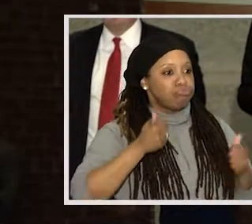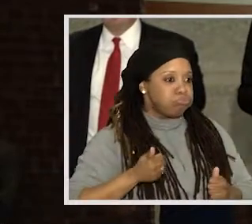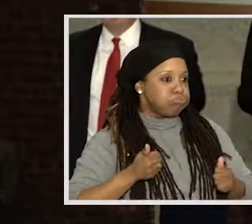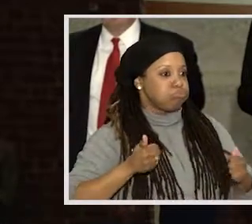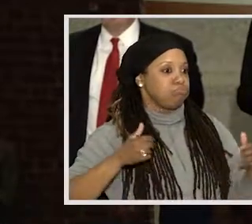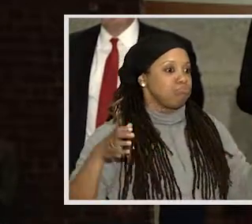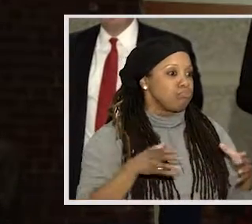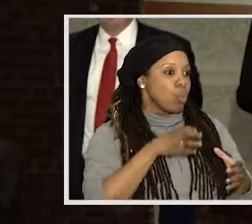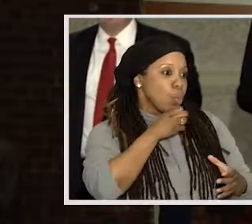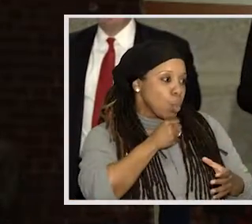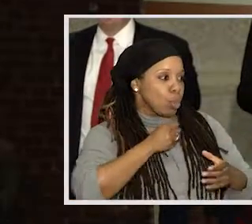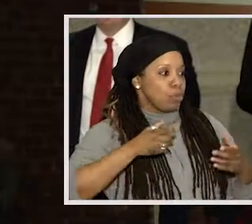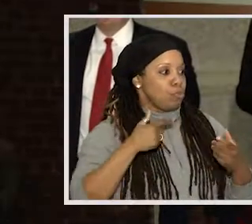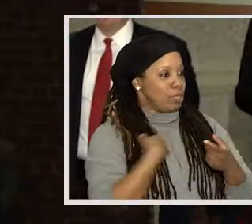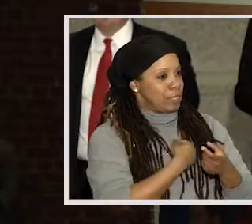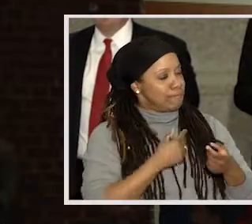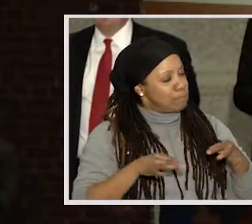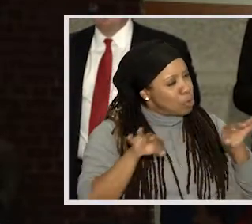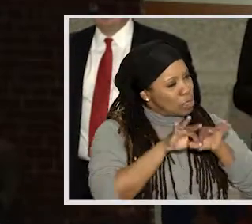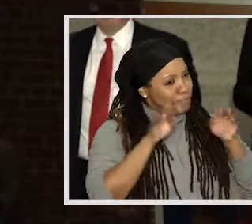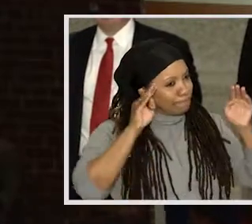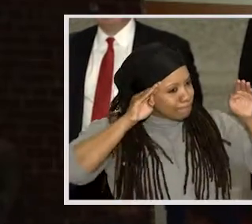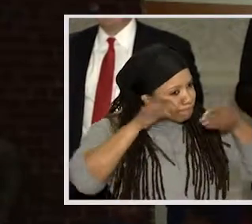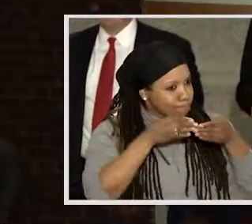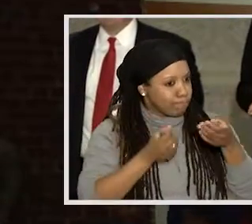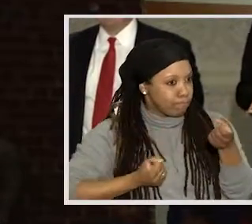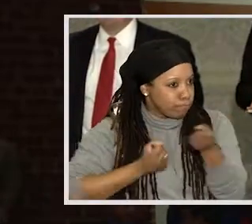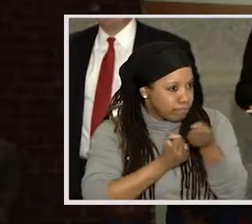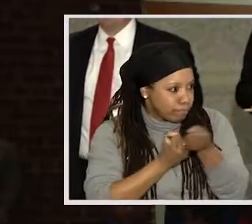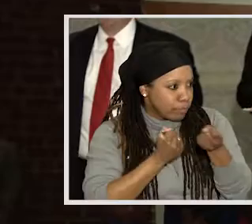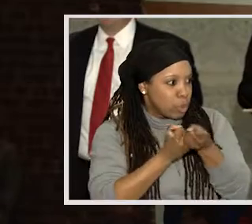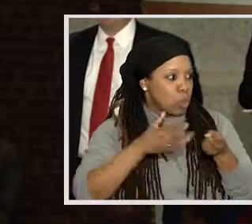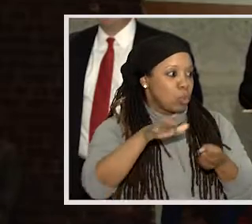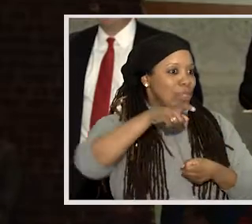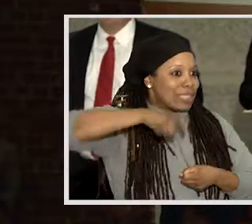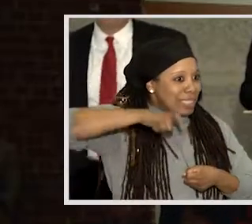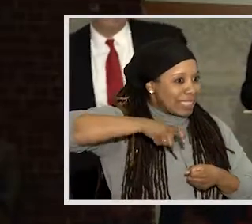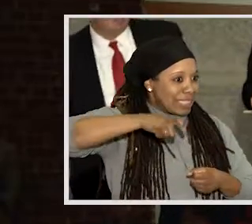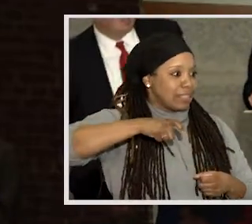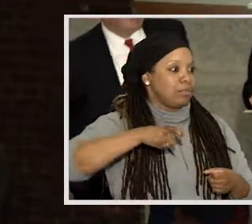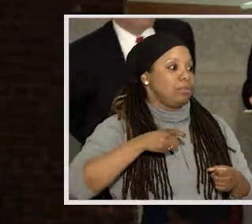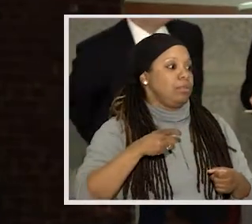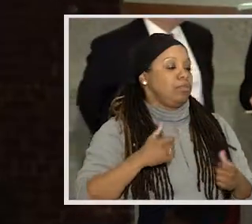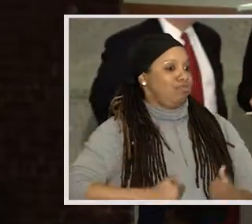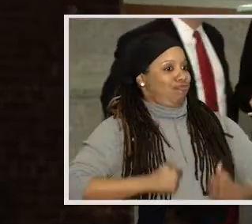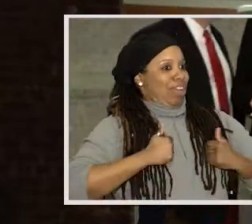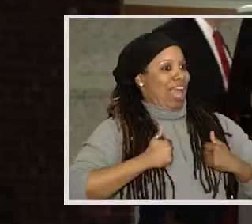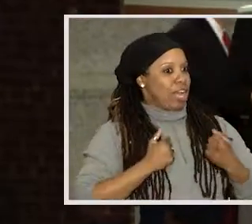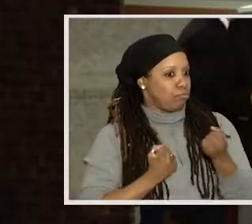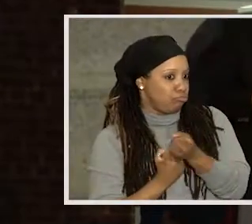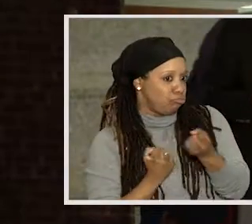VULNERABLE OF OUR CITIZENS. SO AS I SAY, THIS IS THE SAFETY NET AND AS WE THINK ABOUT THE CHANGES THAT OCCURRED IN OUR